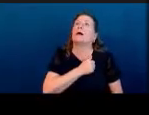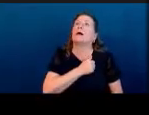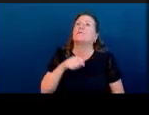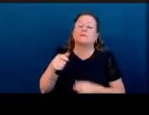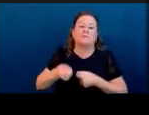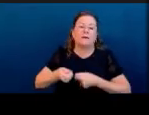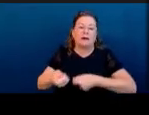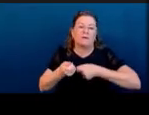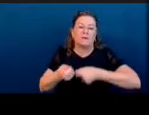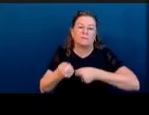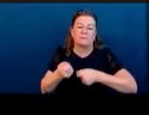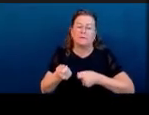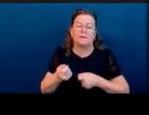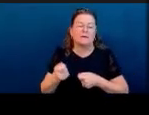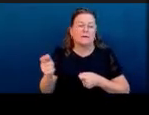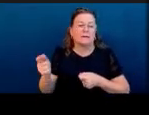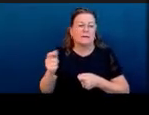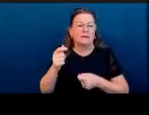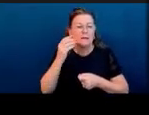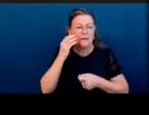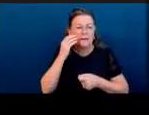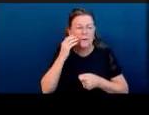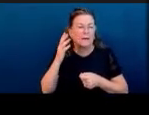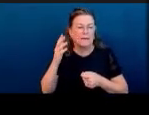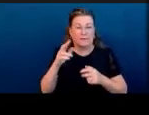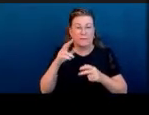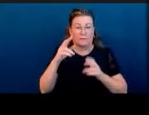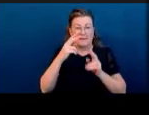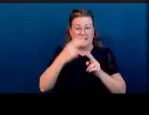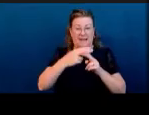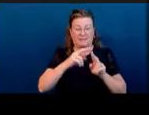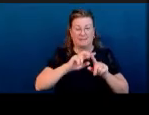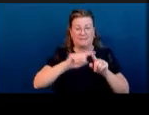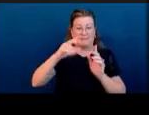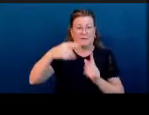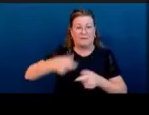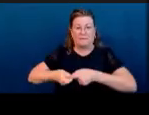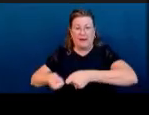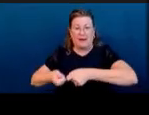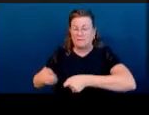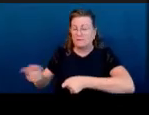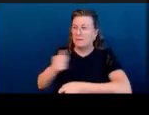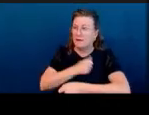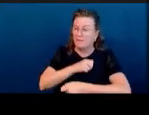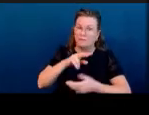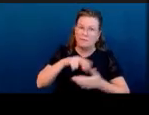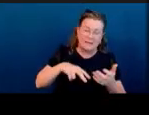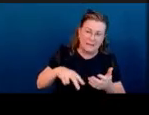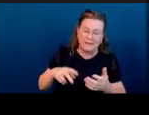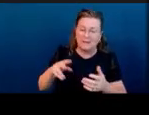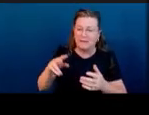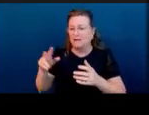reading the names of different vacuums. Could tell you all types of vacuums. Like to plug in the vacuum and hear the sound